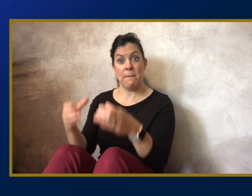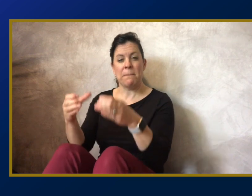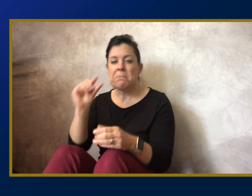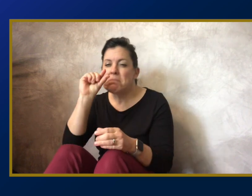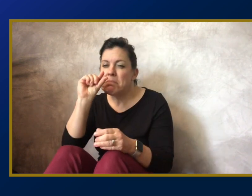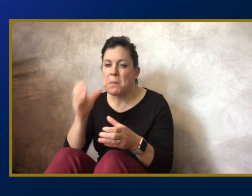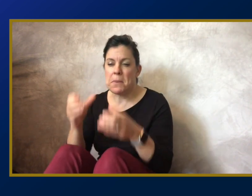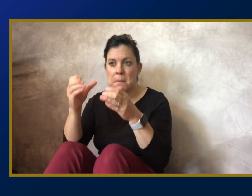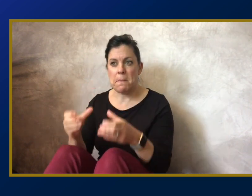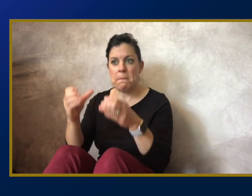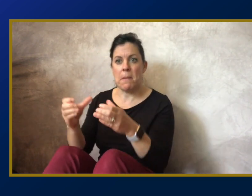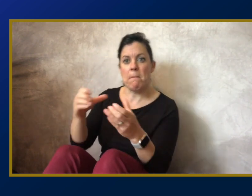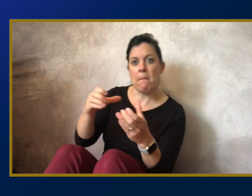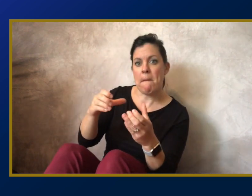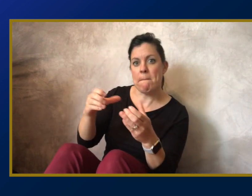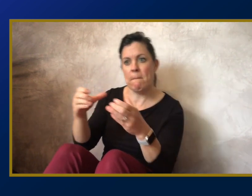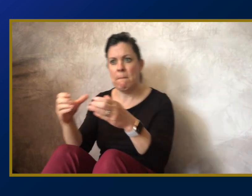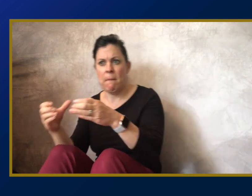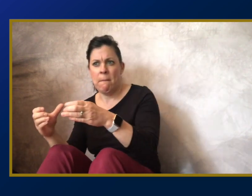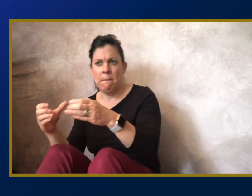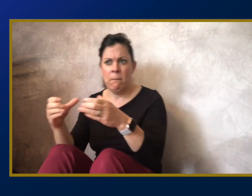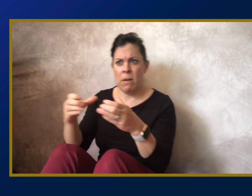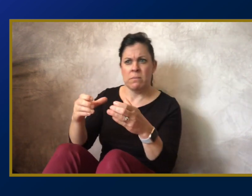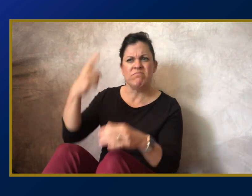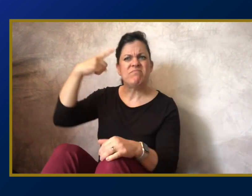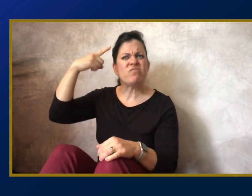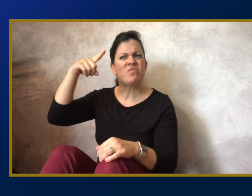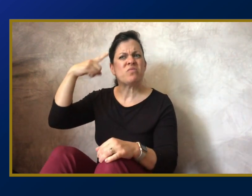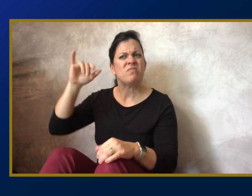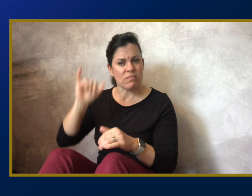just work on little bounces. Give them a little bit of weight shift, side to side, and that's